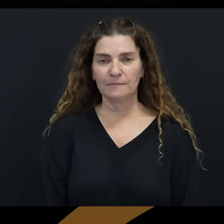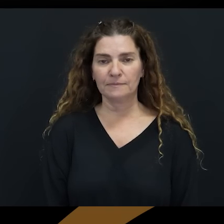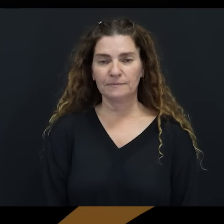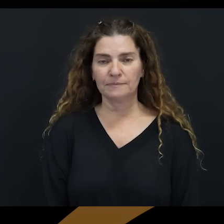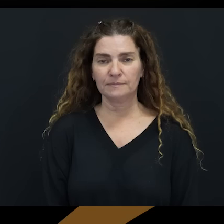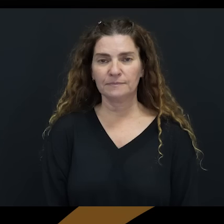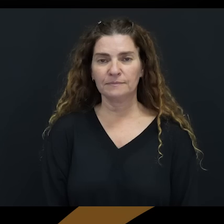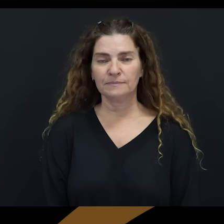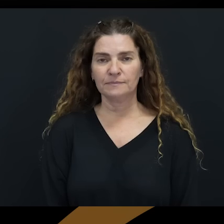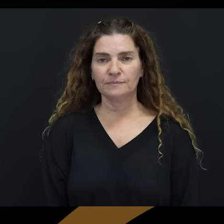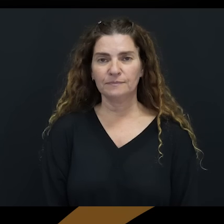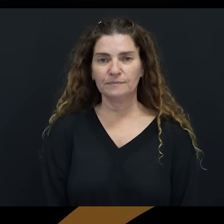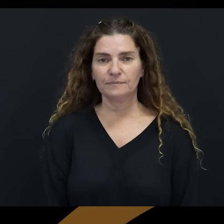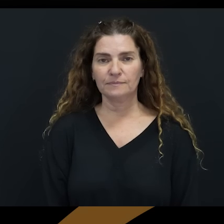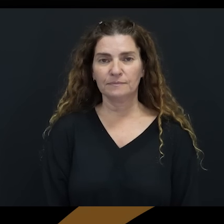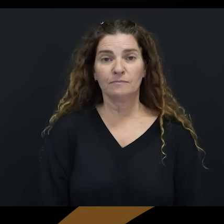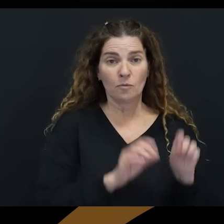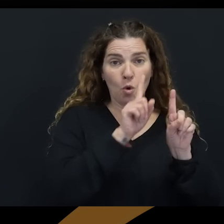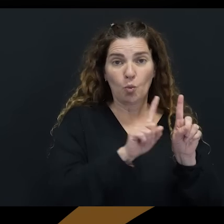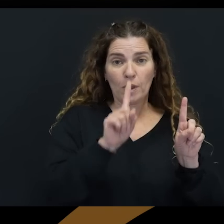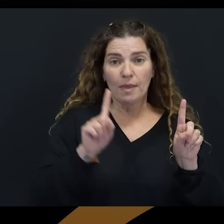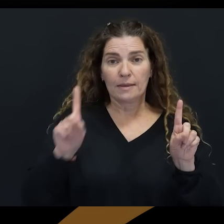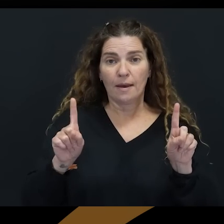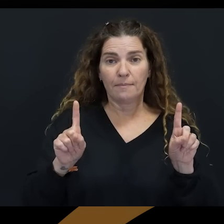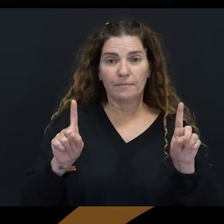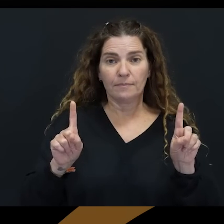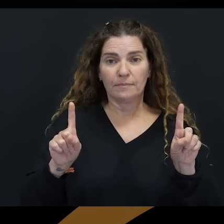We lined up at the same line and we finish at the same line.